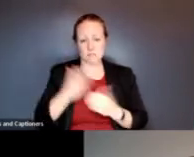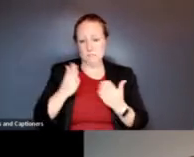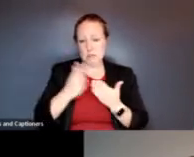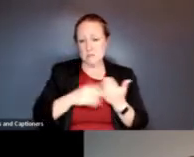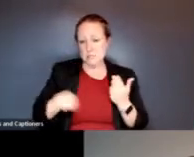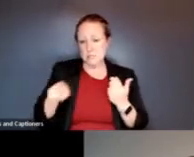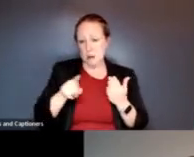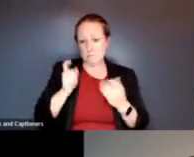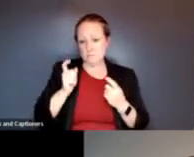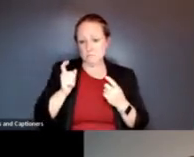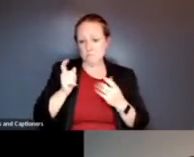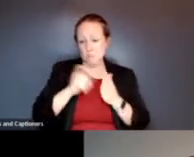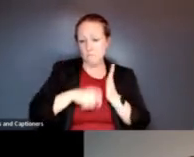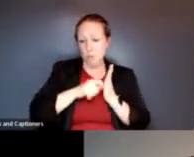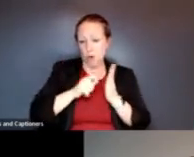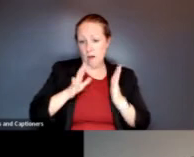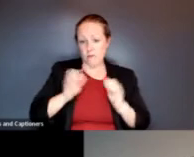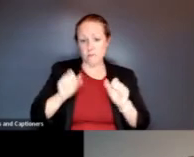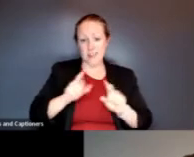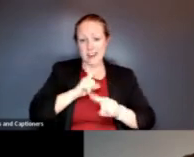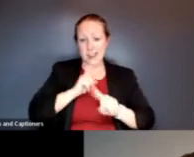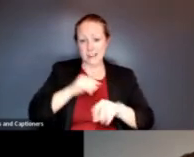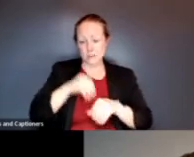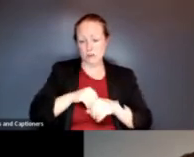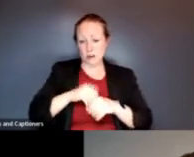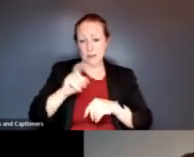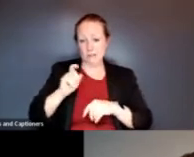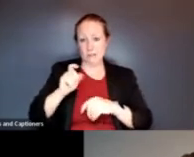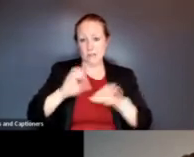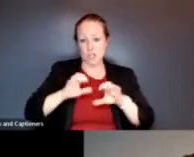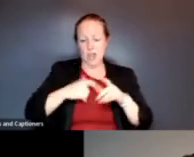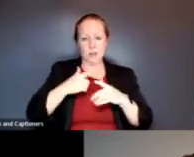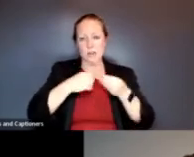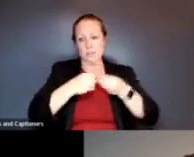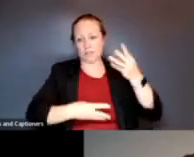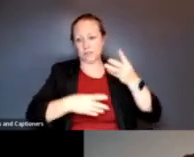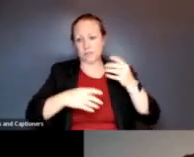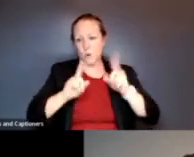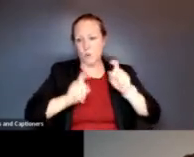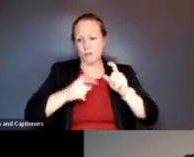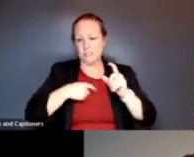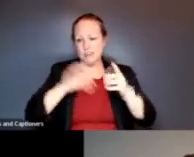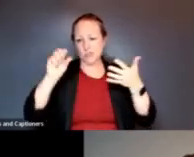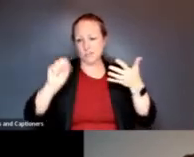answer that in the chat. There are a host of questions here. I'm just running quickly through these. Should individuals with